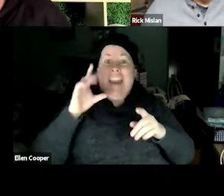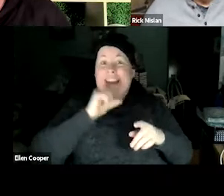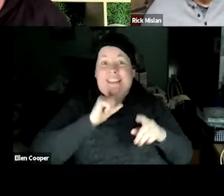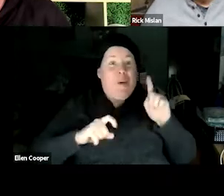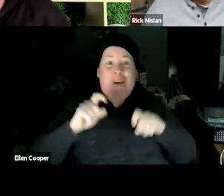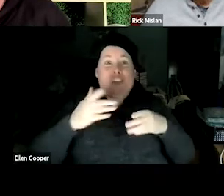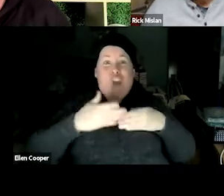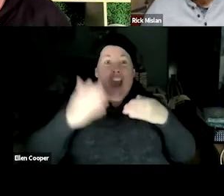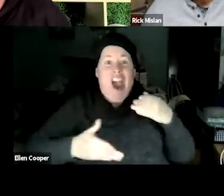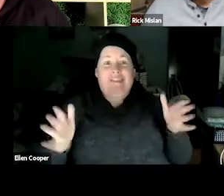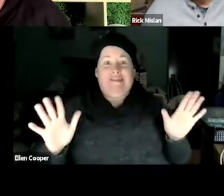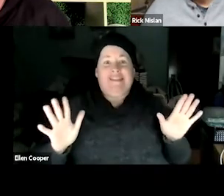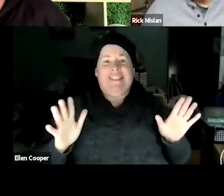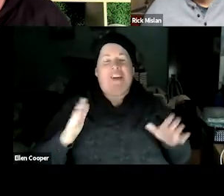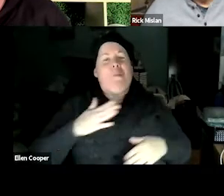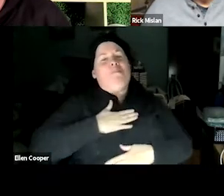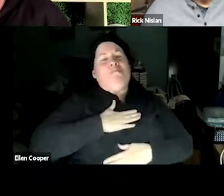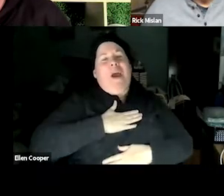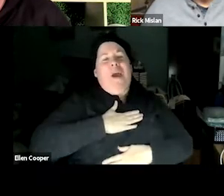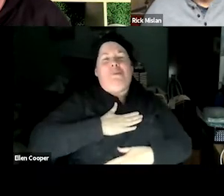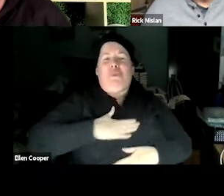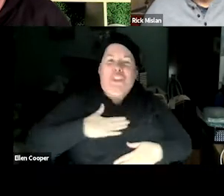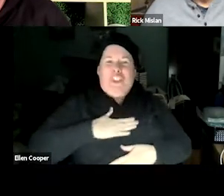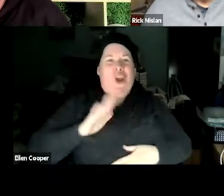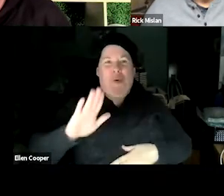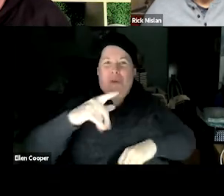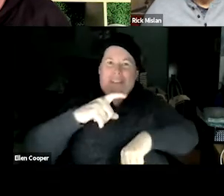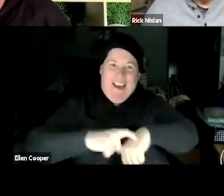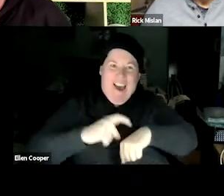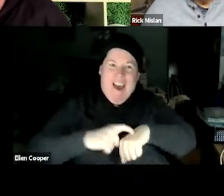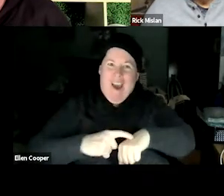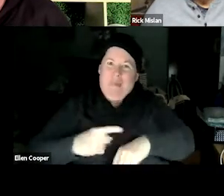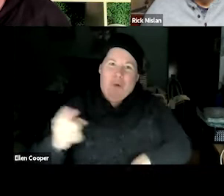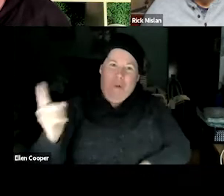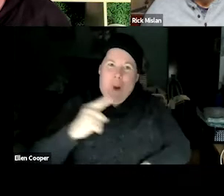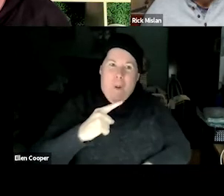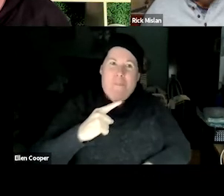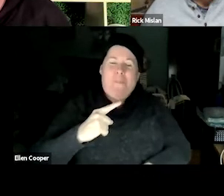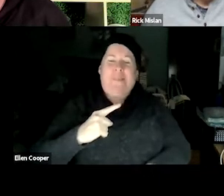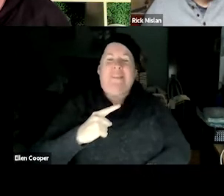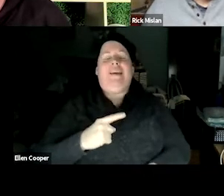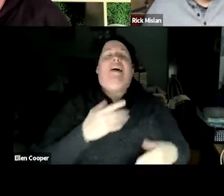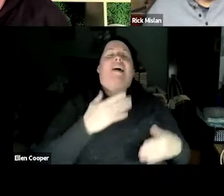I sincerely appreciate the time you've given us. And I want to thank our interpreters as well.